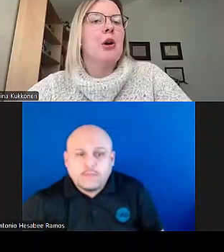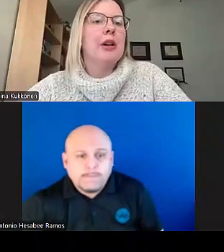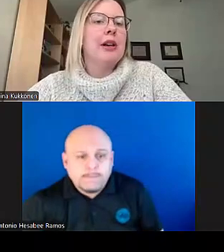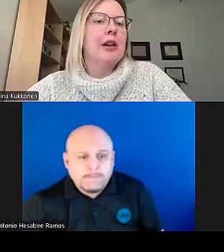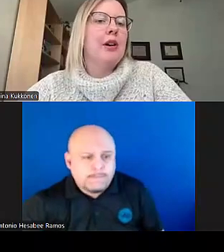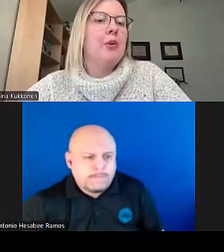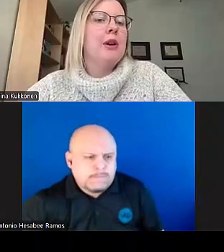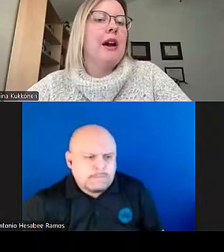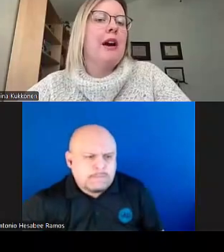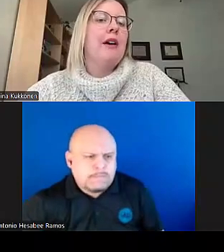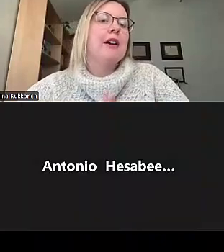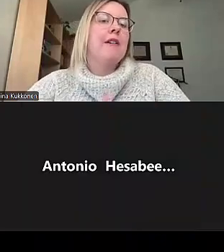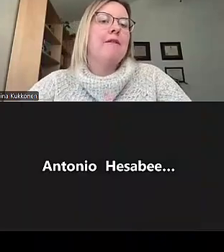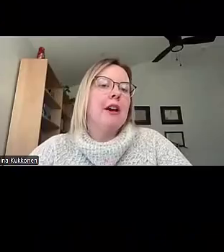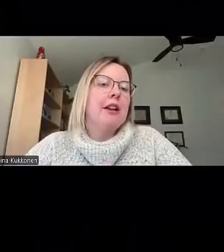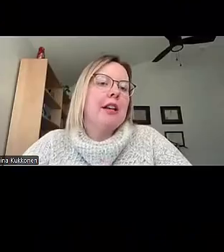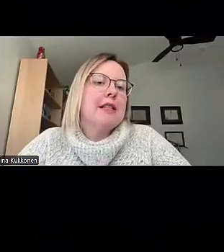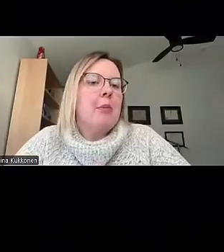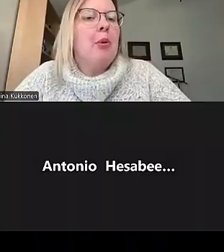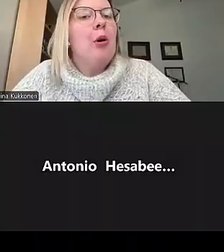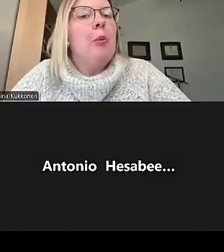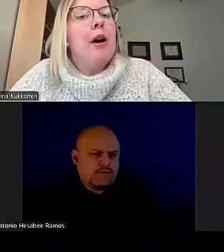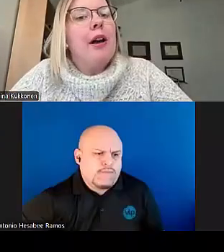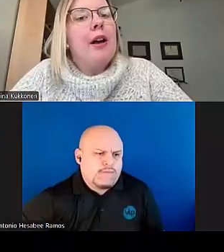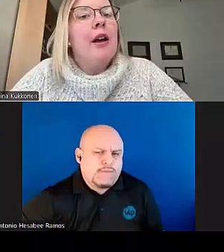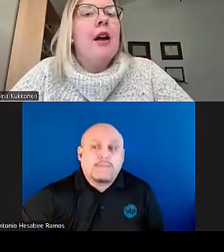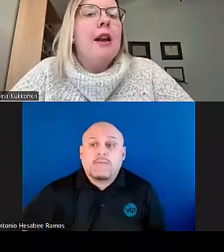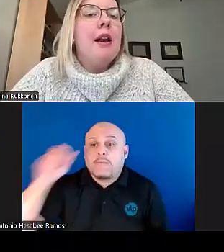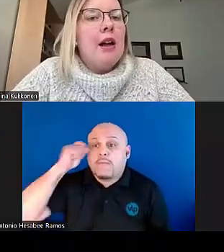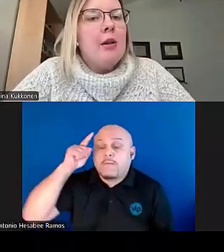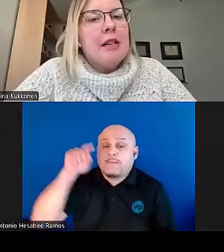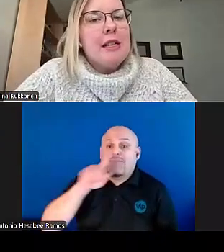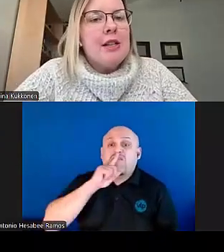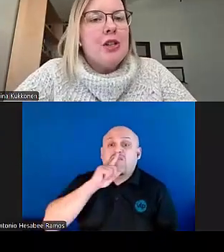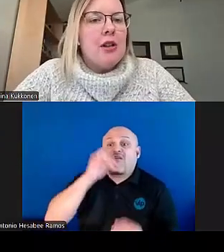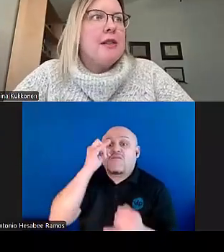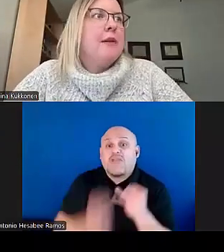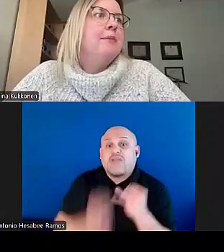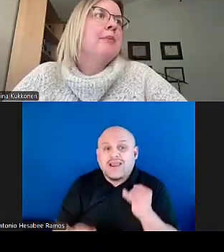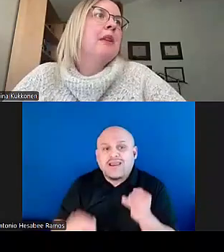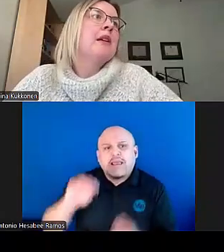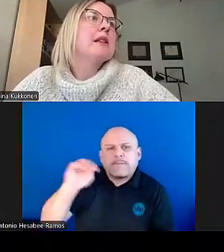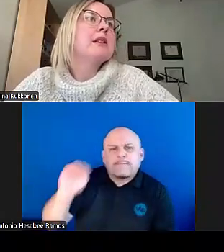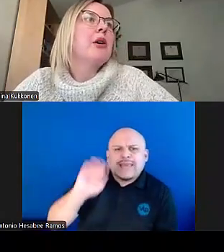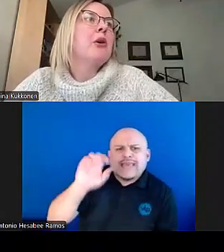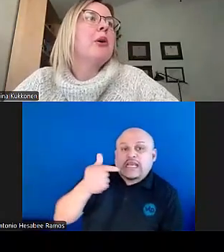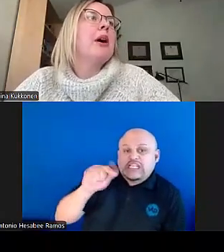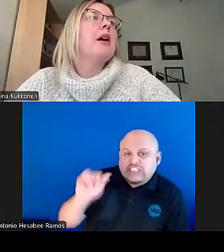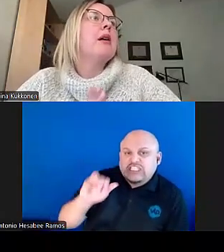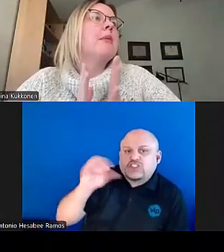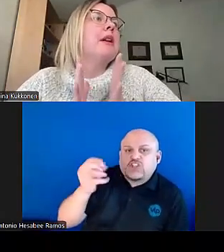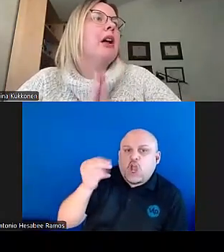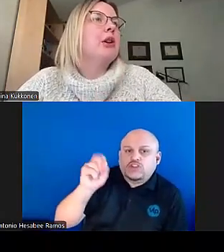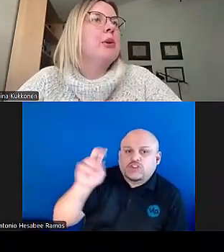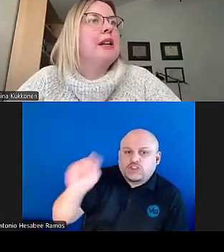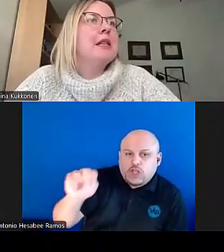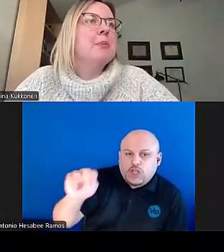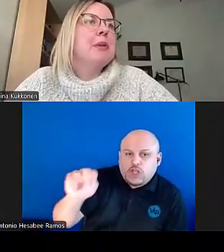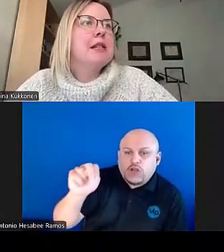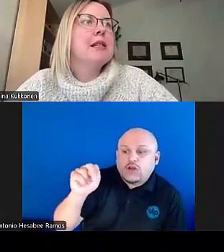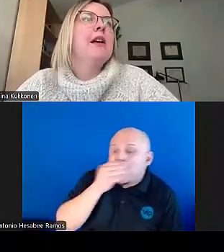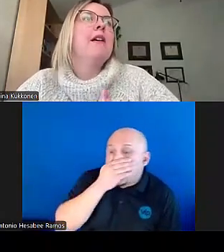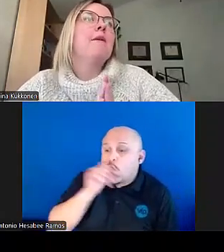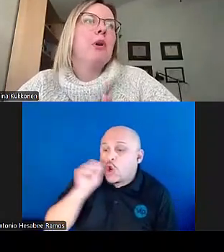So here we have again, finally an example by Nyle Miigizi Johnston. So Nyle created this piece for